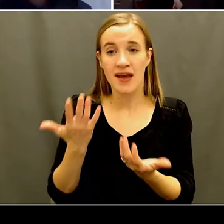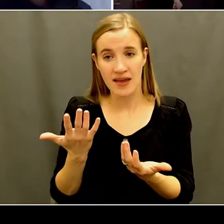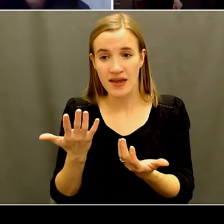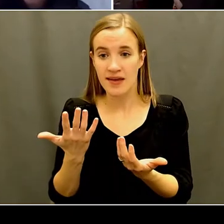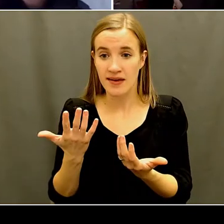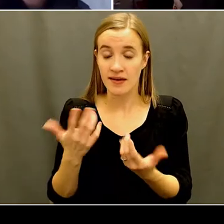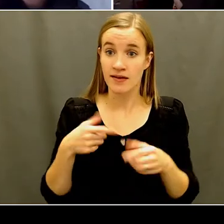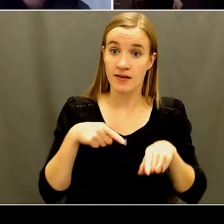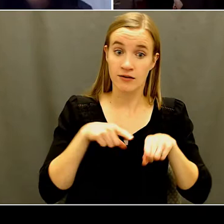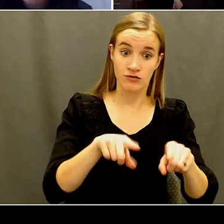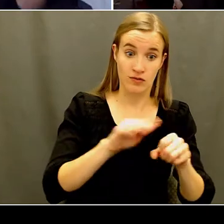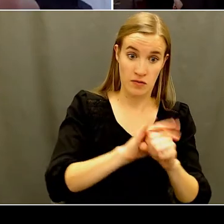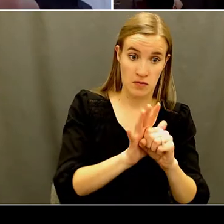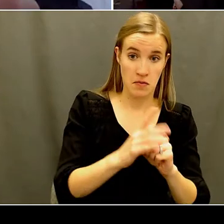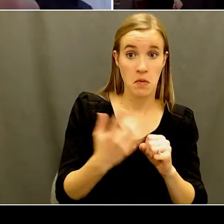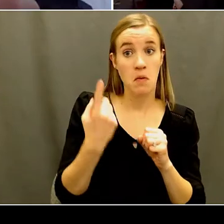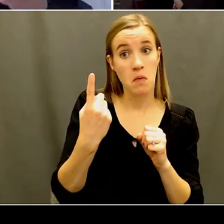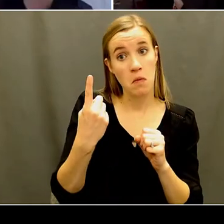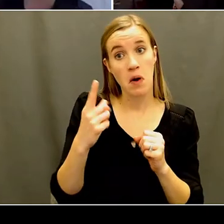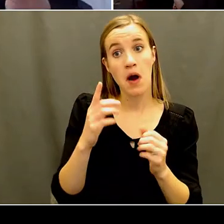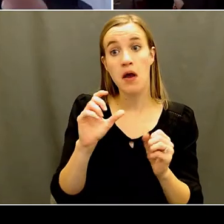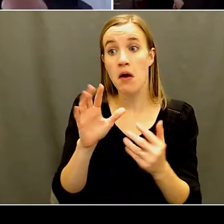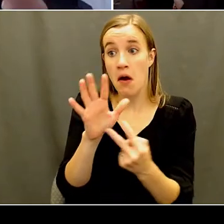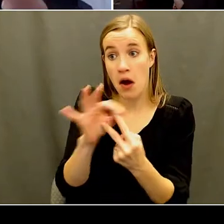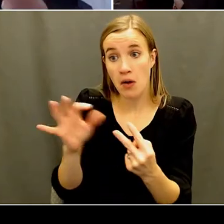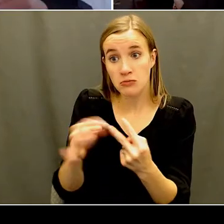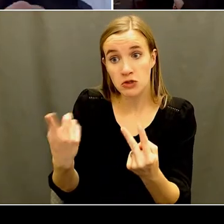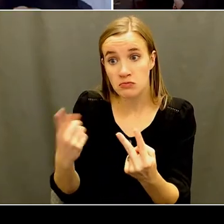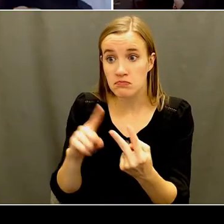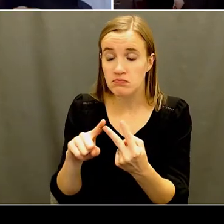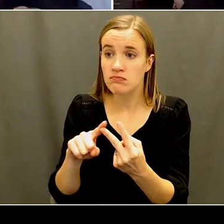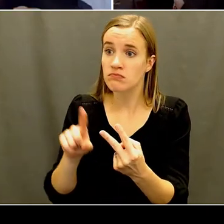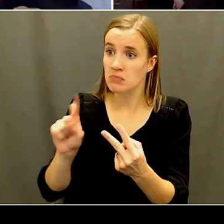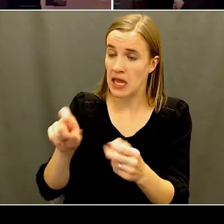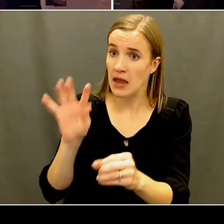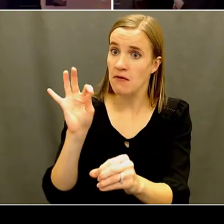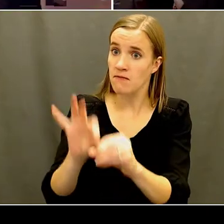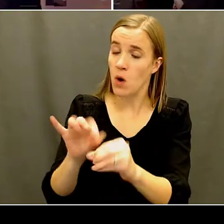community is make sure all of our friends, family members, other community